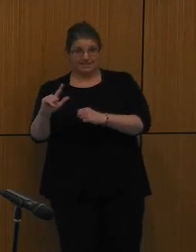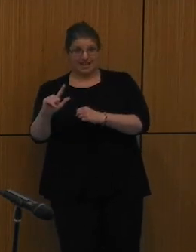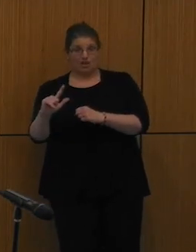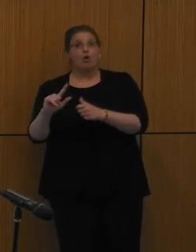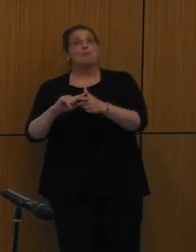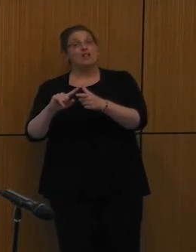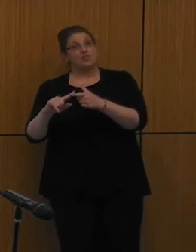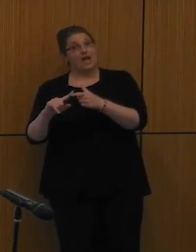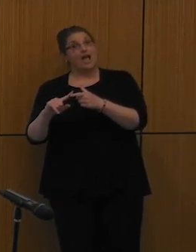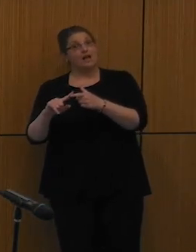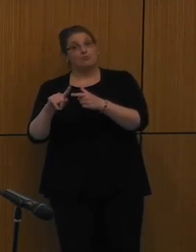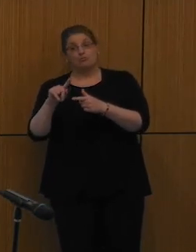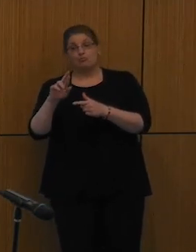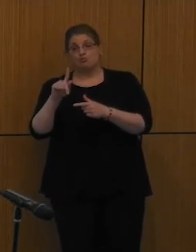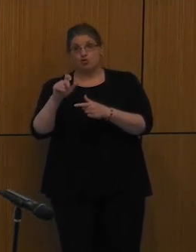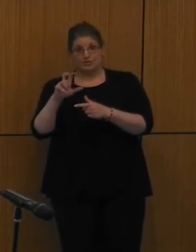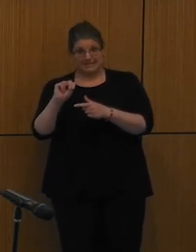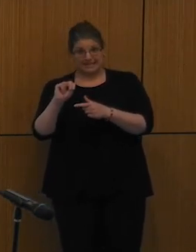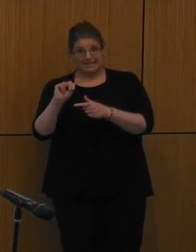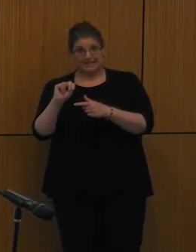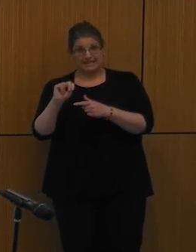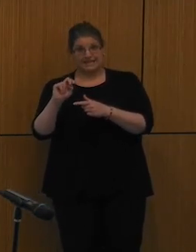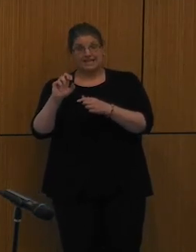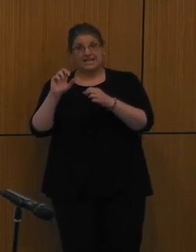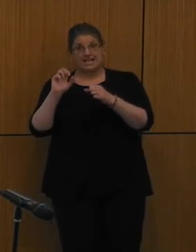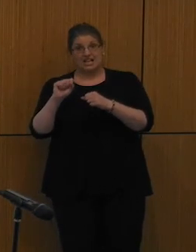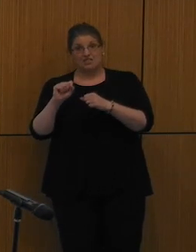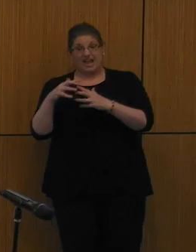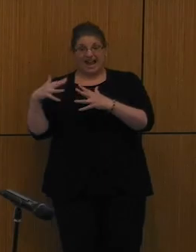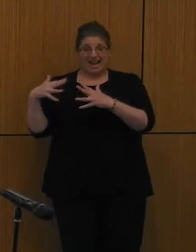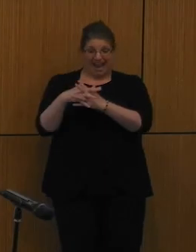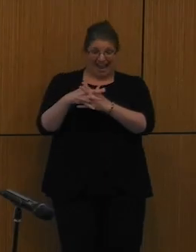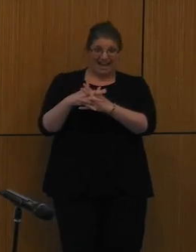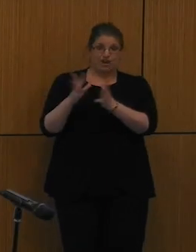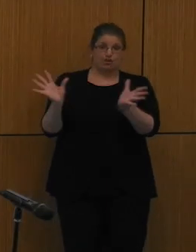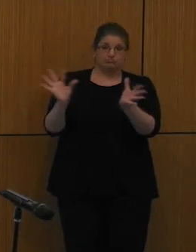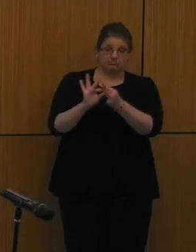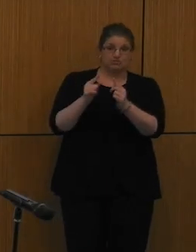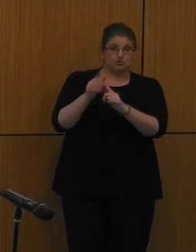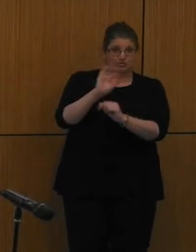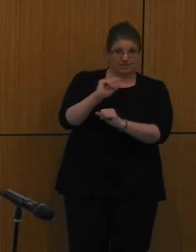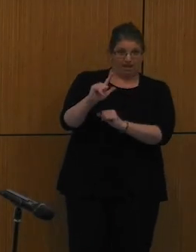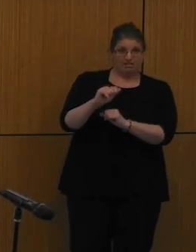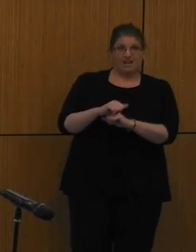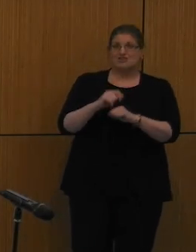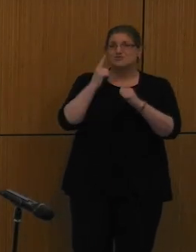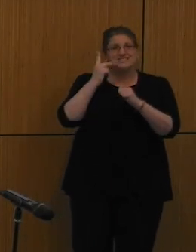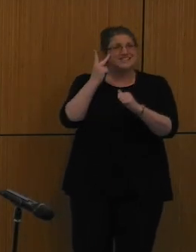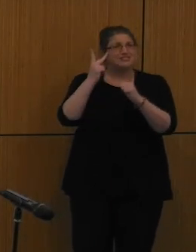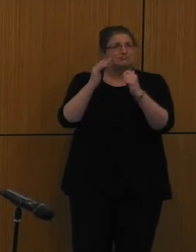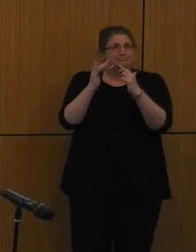proteins, complexes that allow them to anchor them to the cell as well. And they have this whole variety of them to make these structures